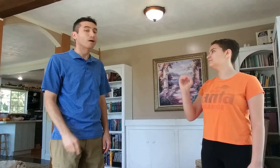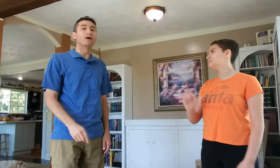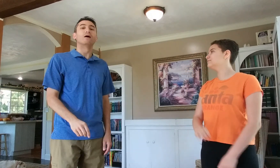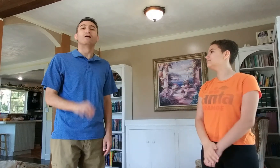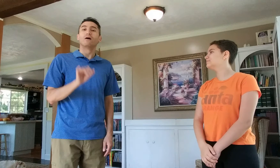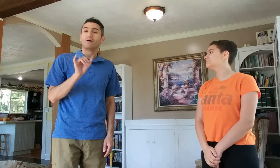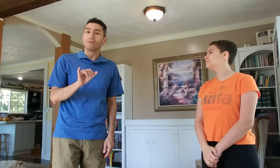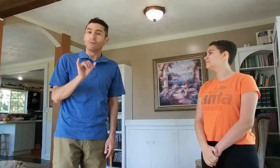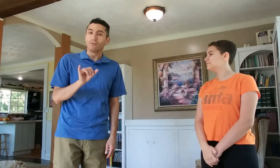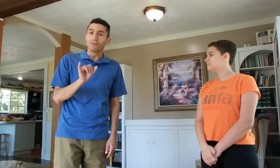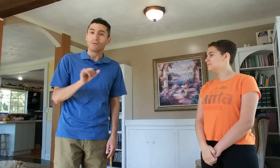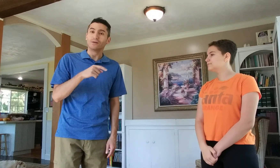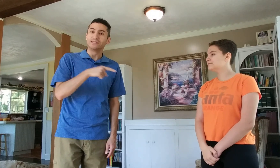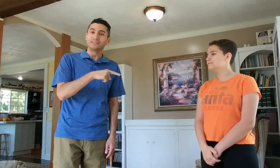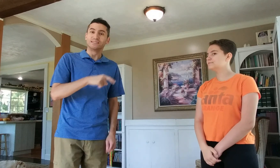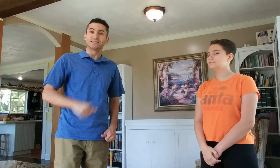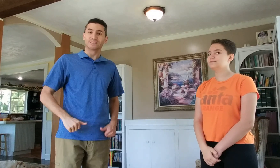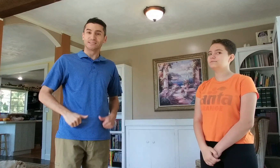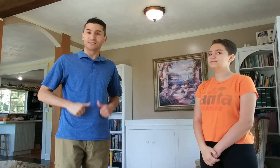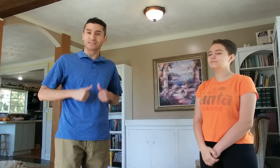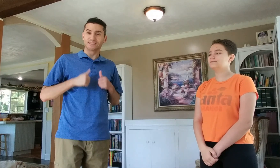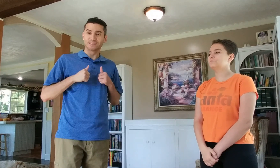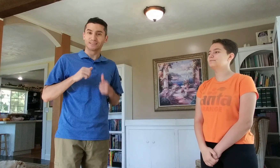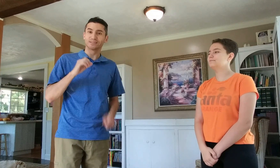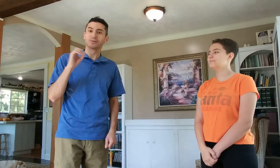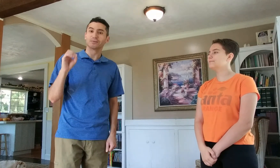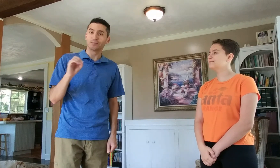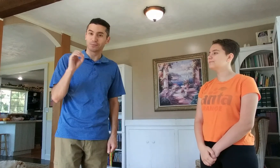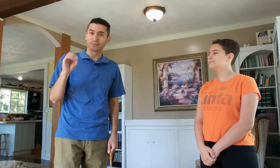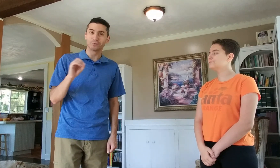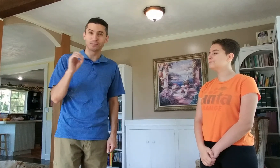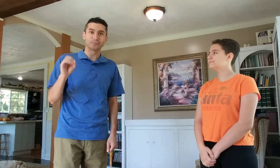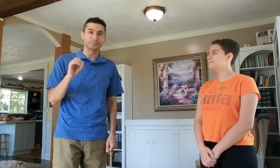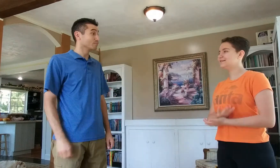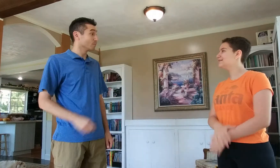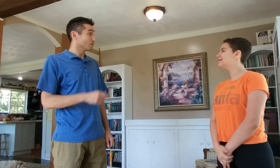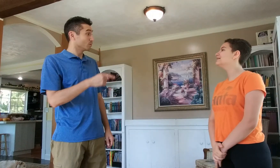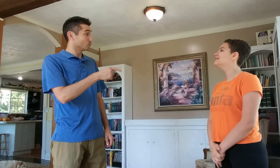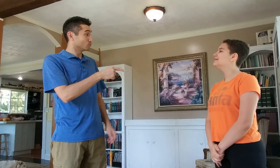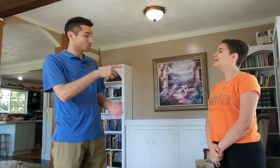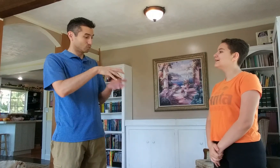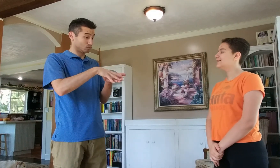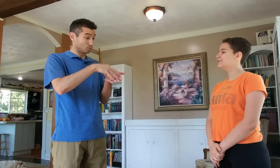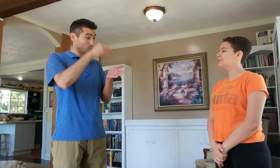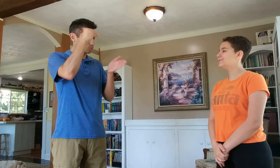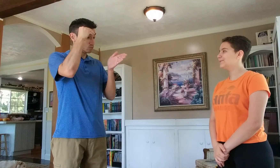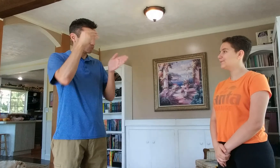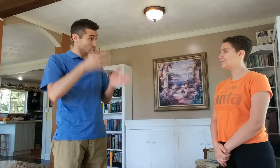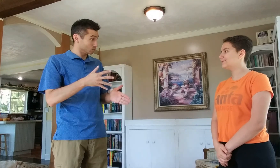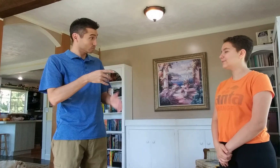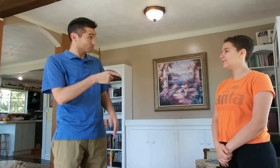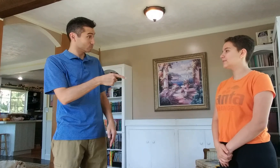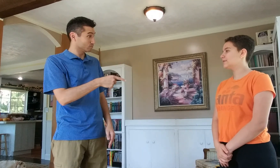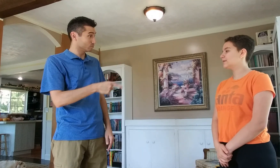OH I SEE SHE LIVES OREGON YOU STUDENT, YOU?